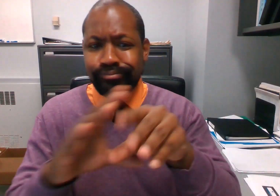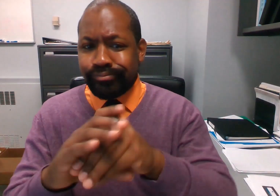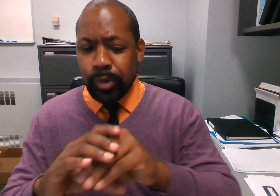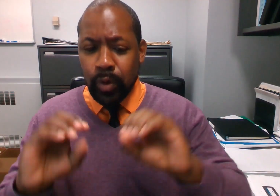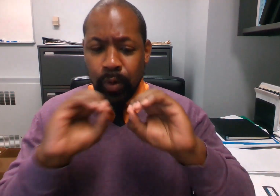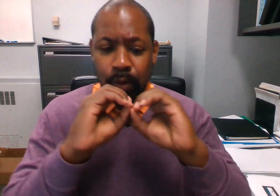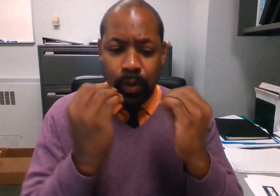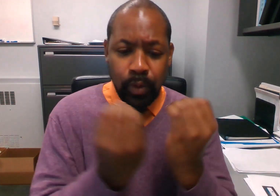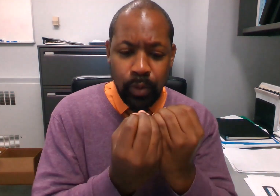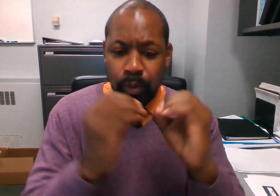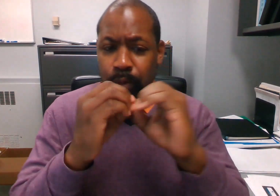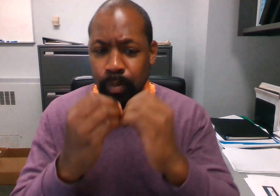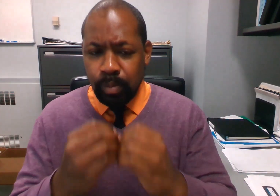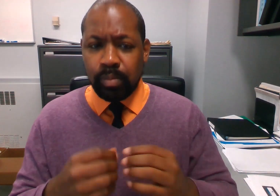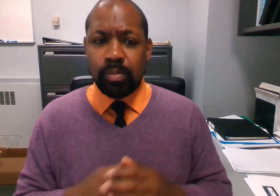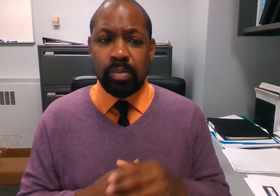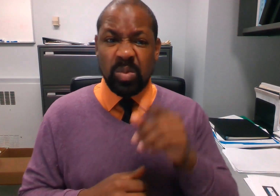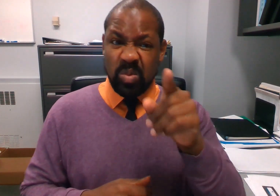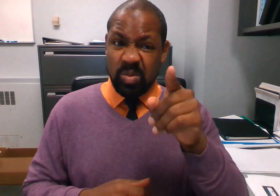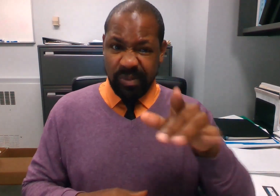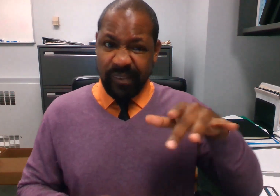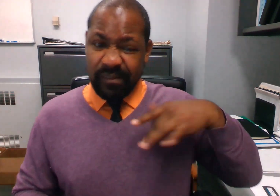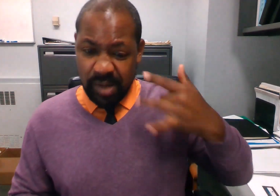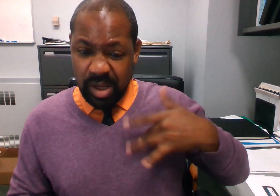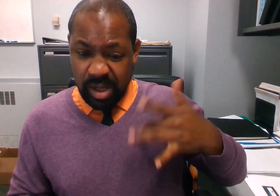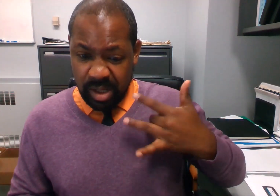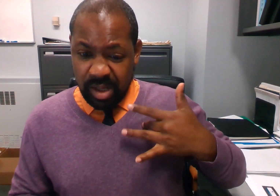so you've had a number of experiences with organizations